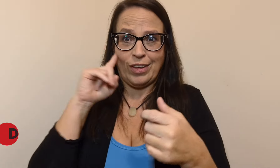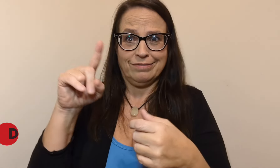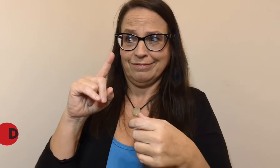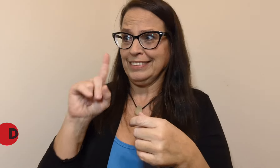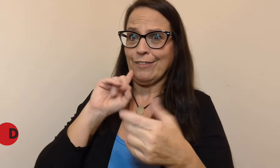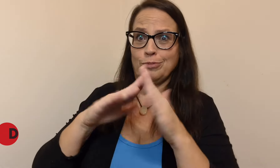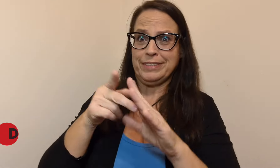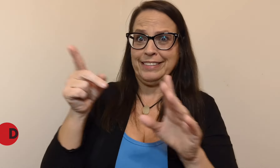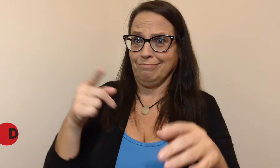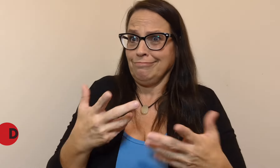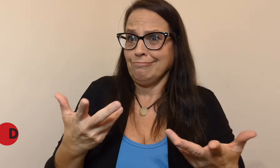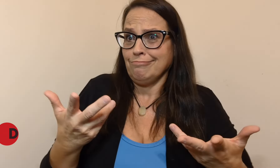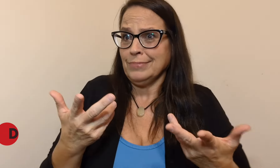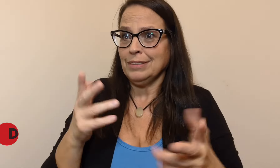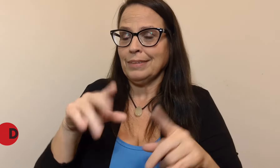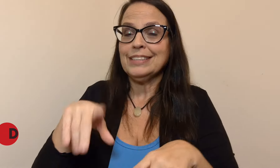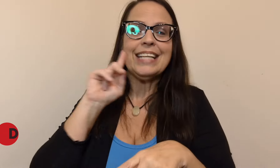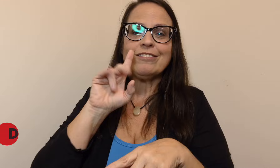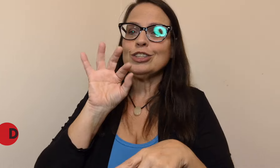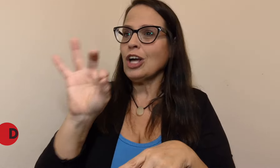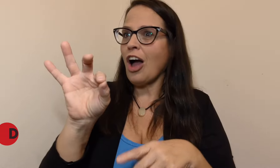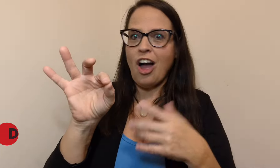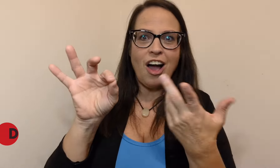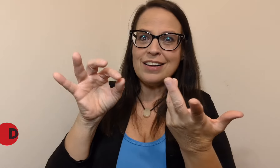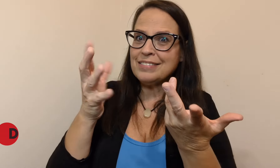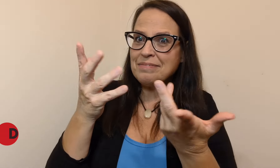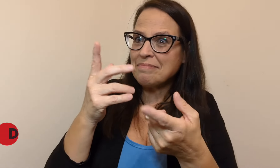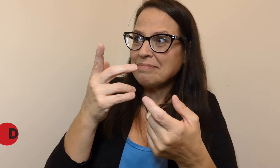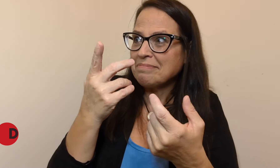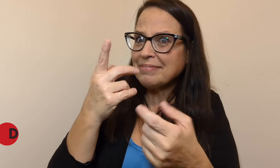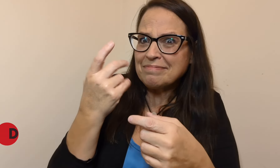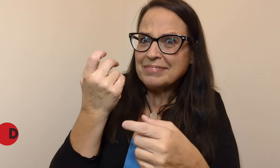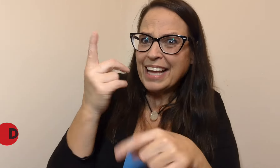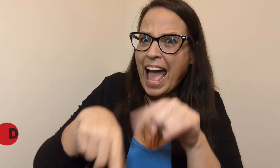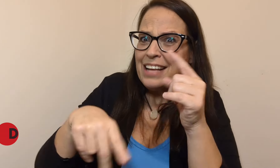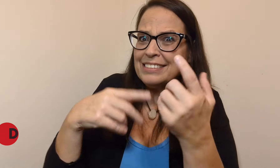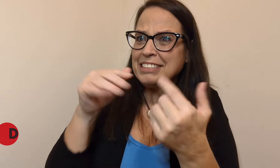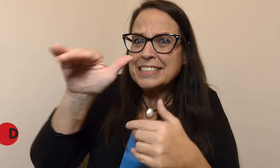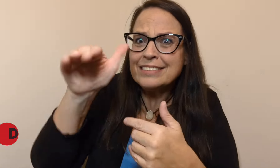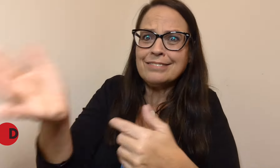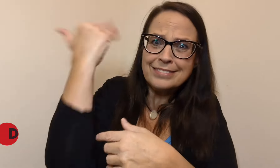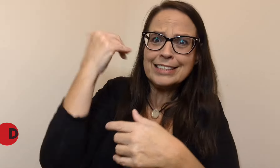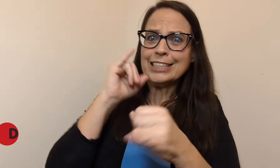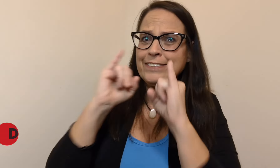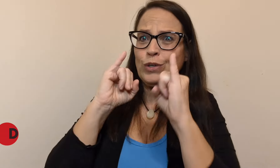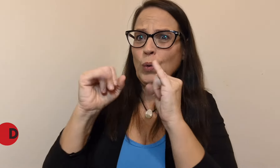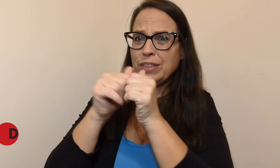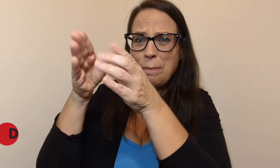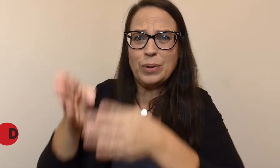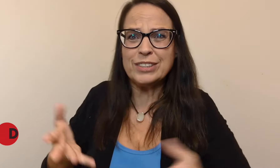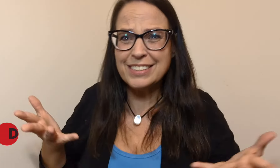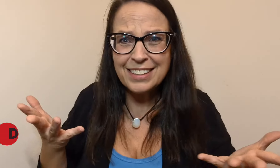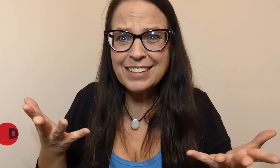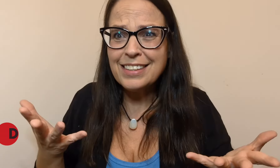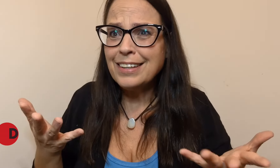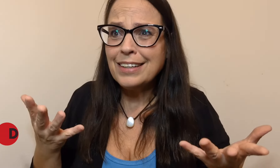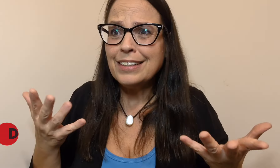for the Deaf community but DeafDots could not even interview that person.